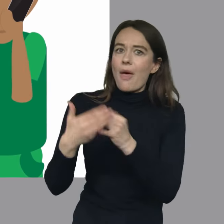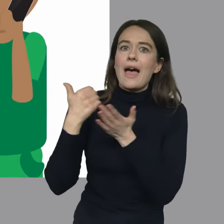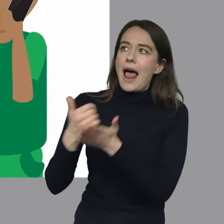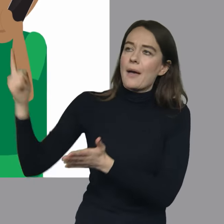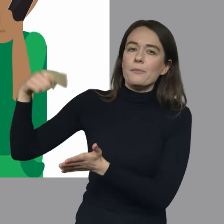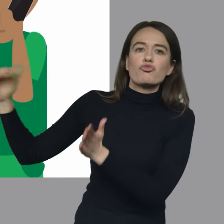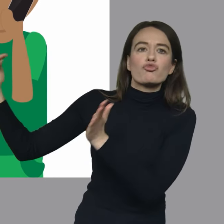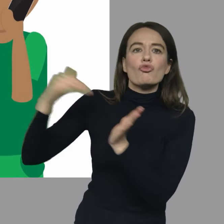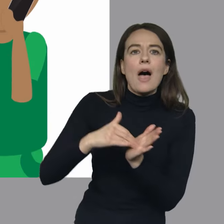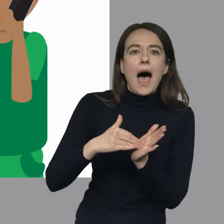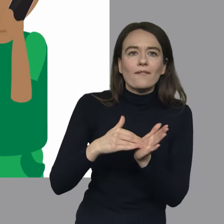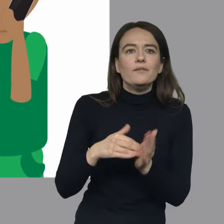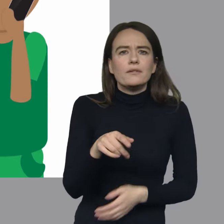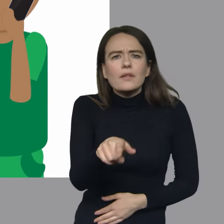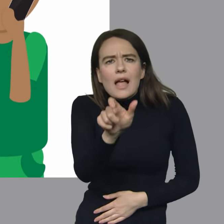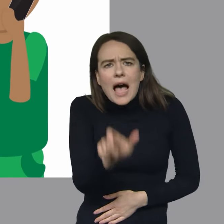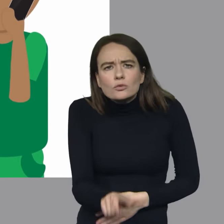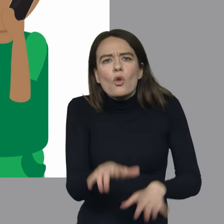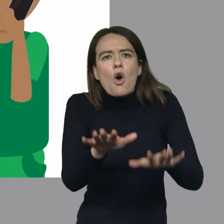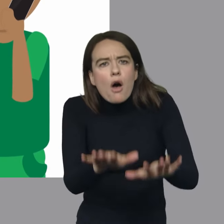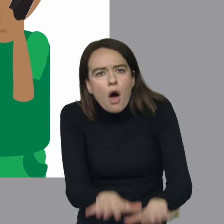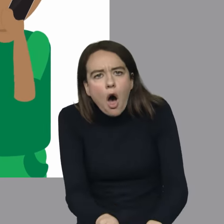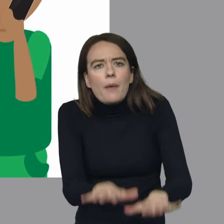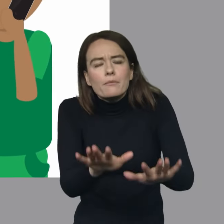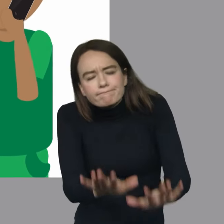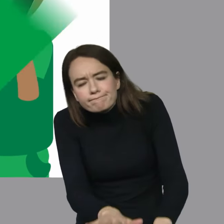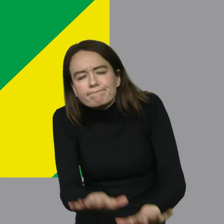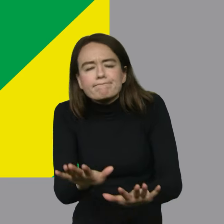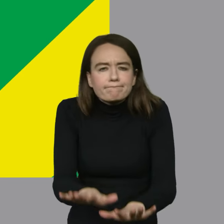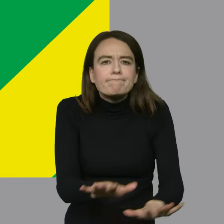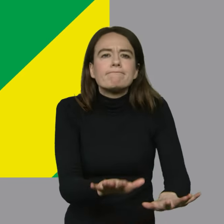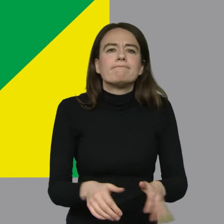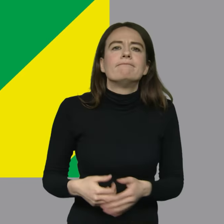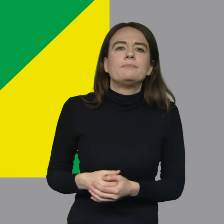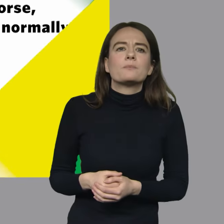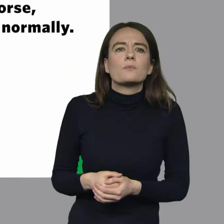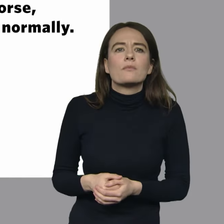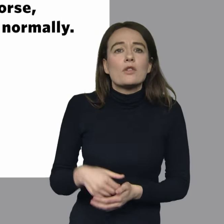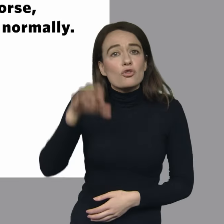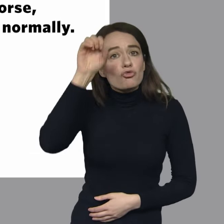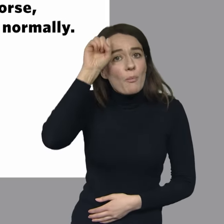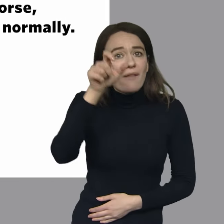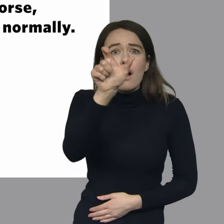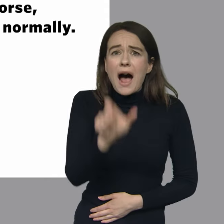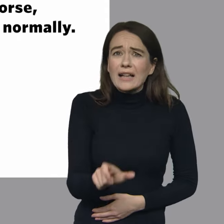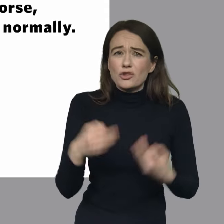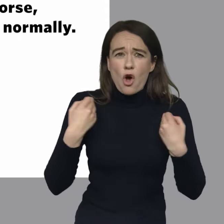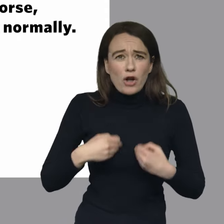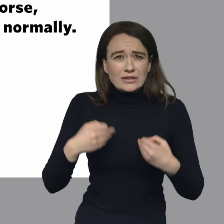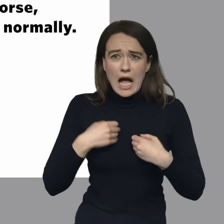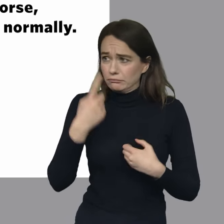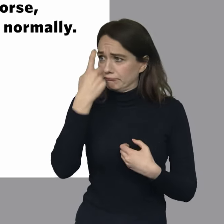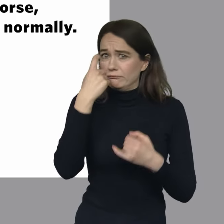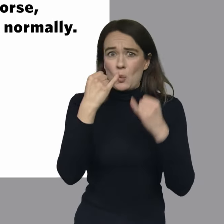Keep calm and offer your casualty a reassurance. Remember, your casualty's condition could possibly get worse